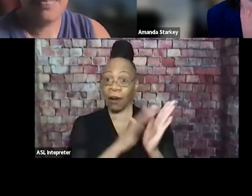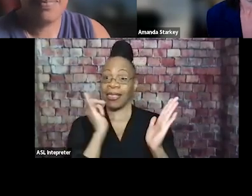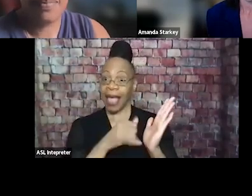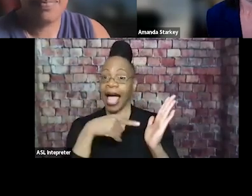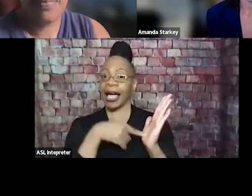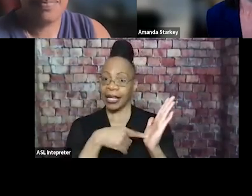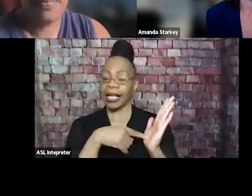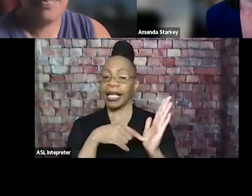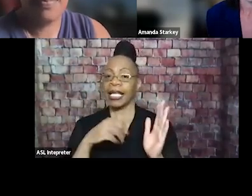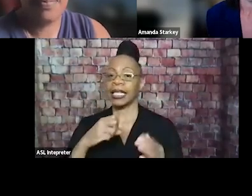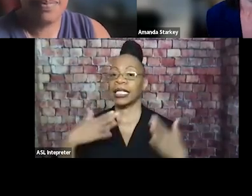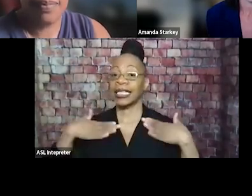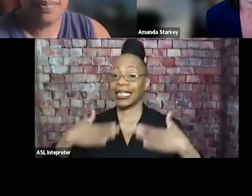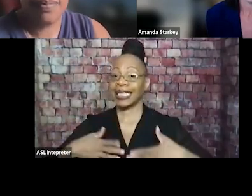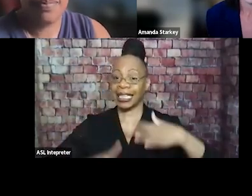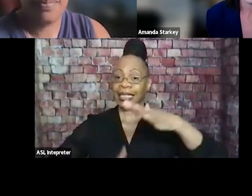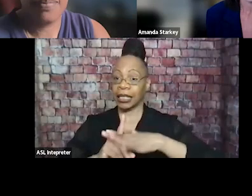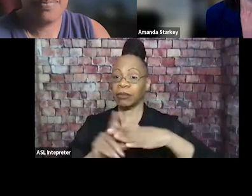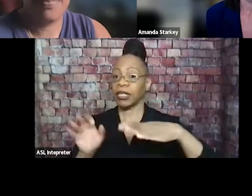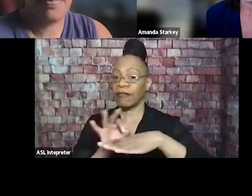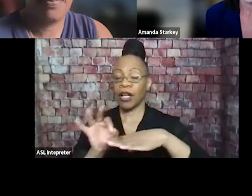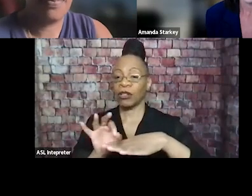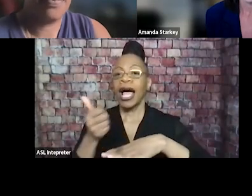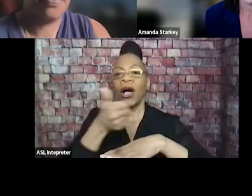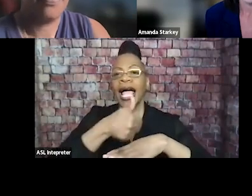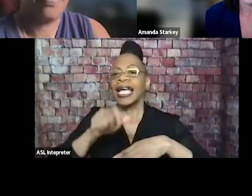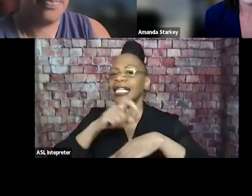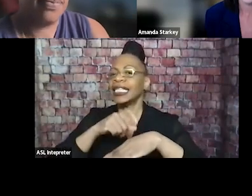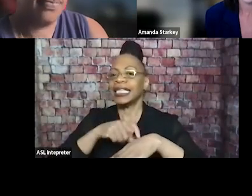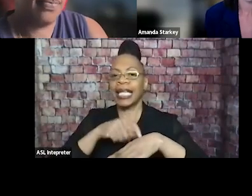So anytime you run into a roadblock, use that as an opportunity